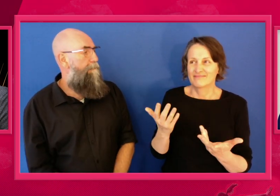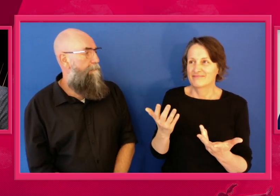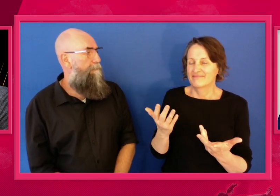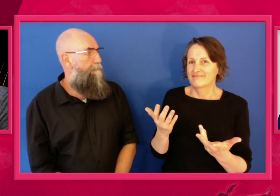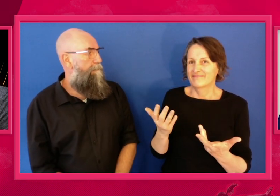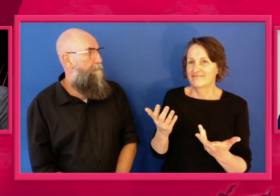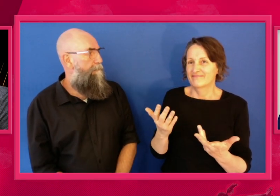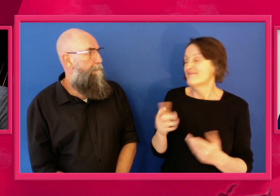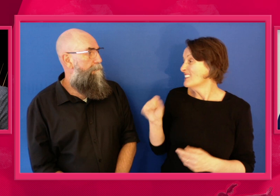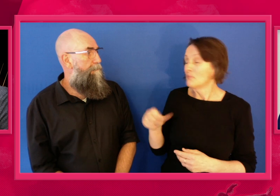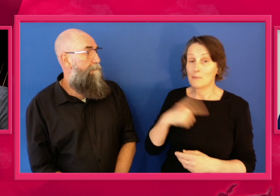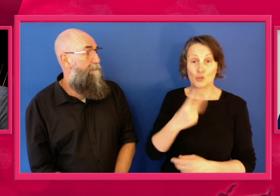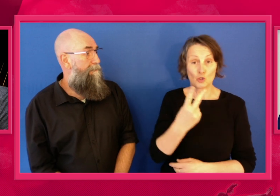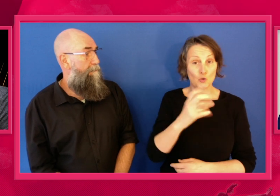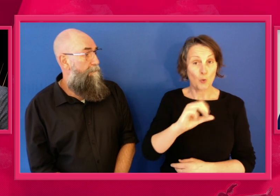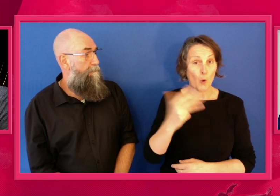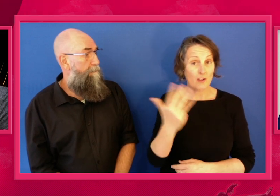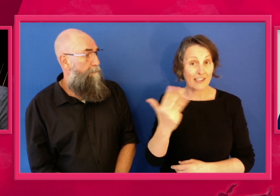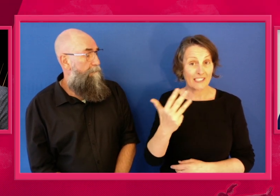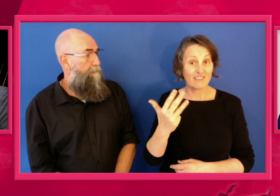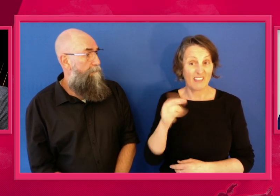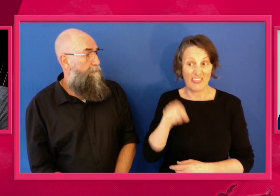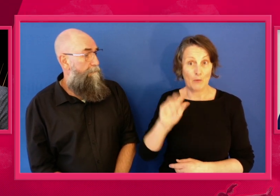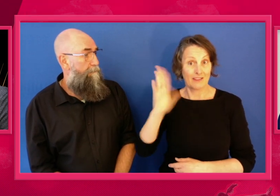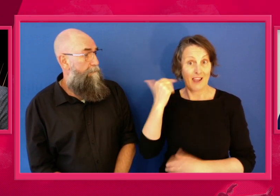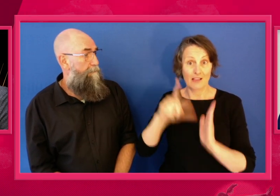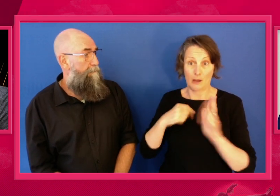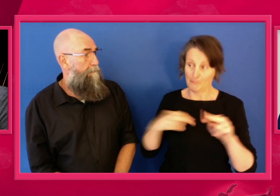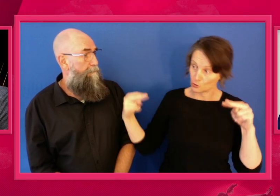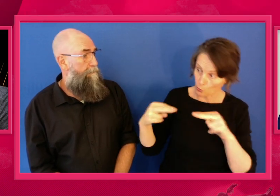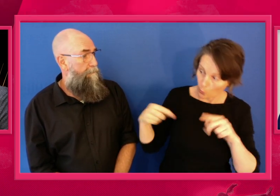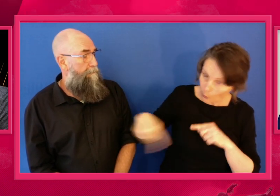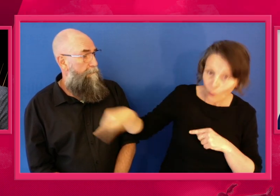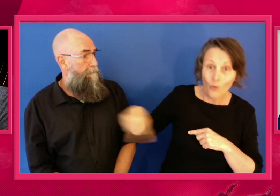that 2019 was the last time that I'd seen these guys. You don't know where the gap is,